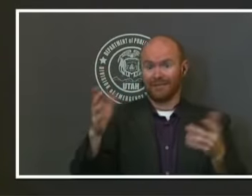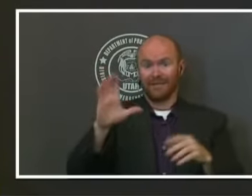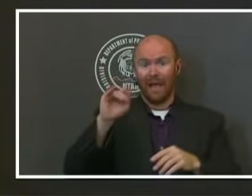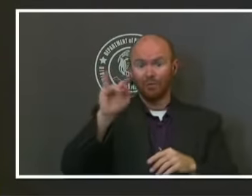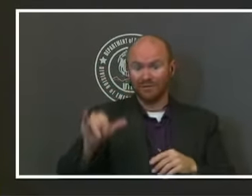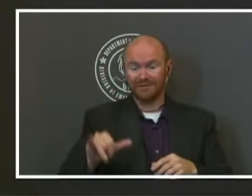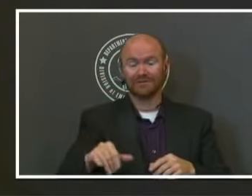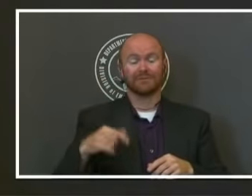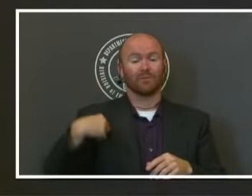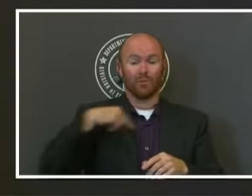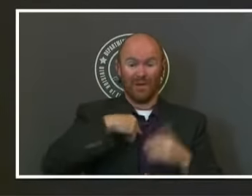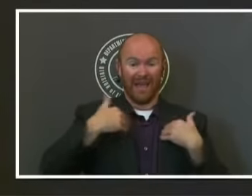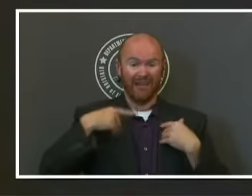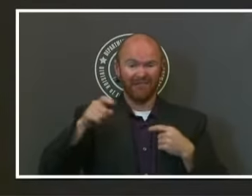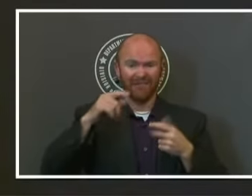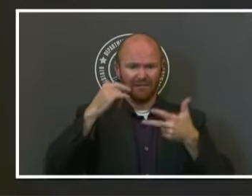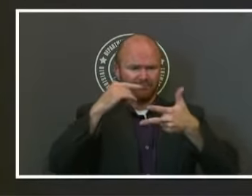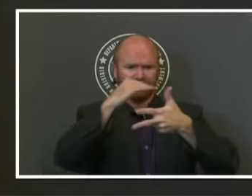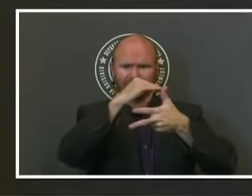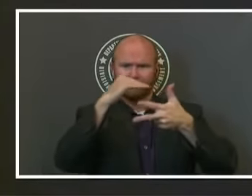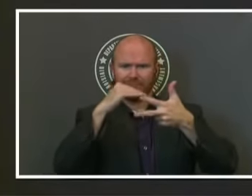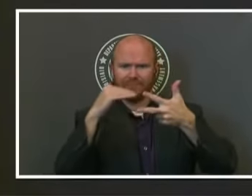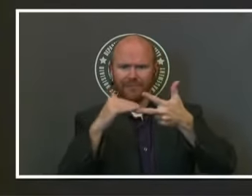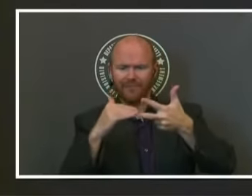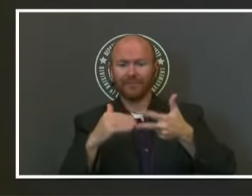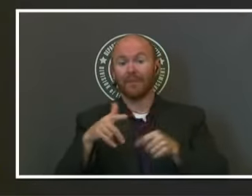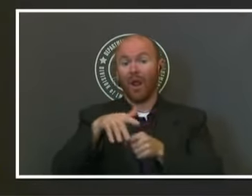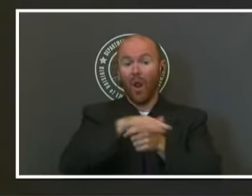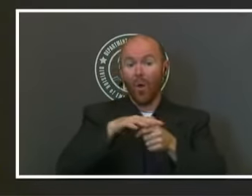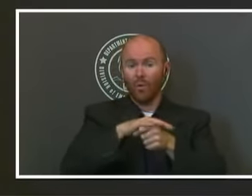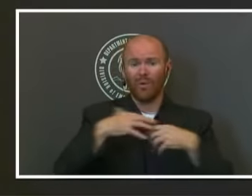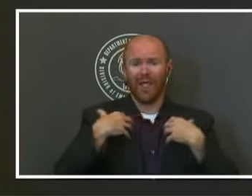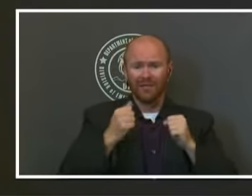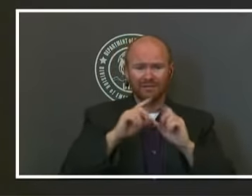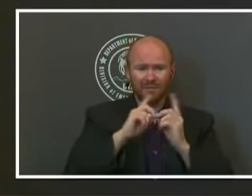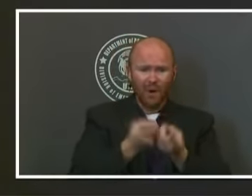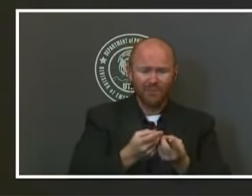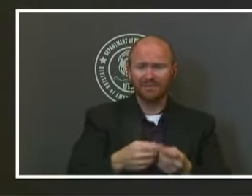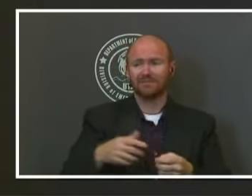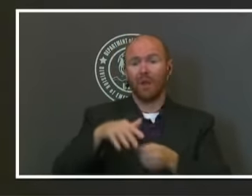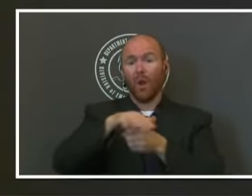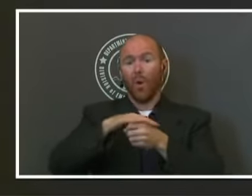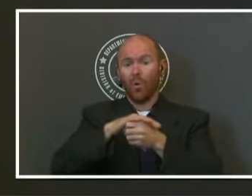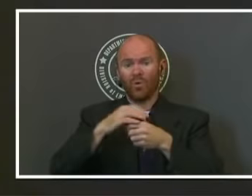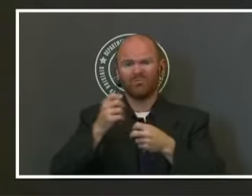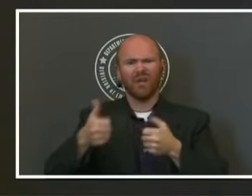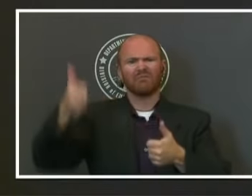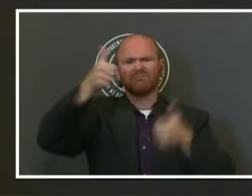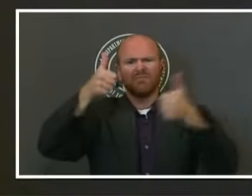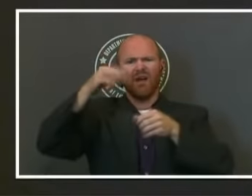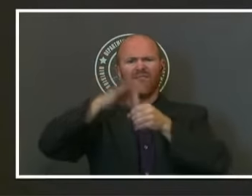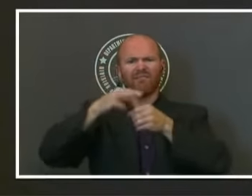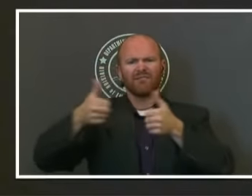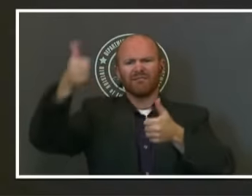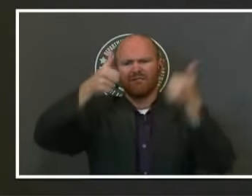health departments and the local action officials are going to be